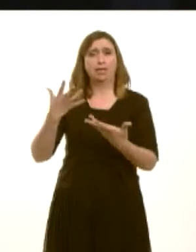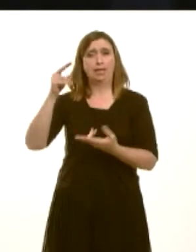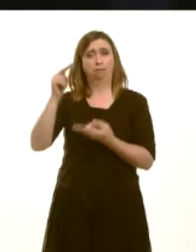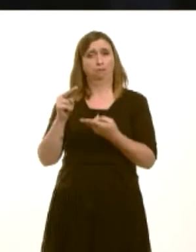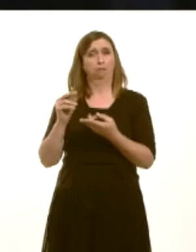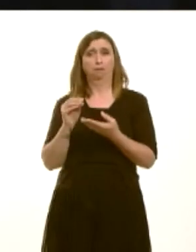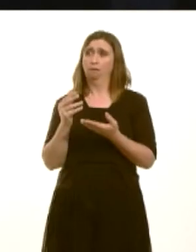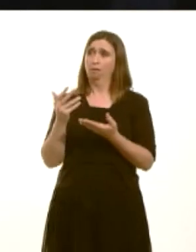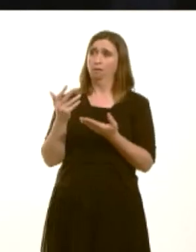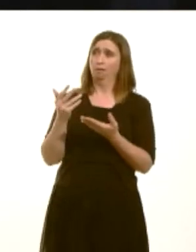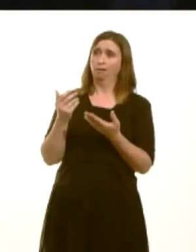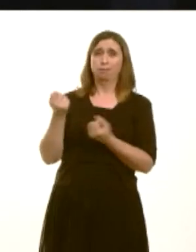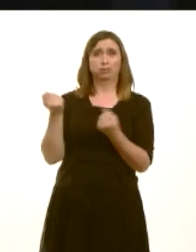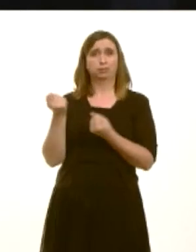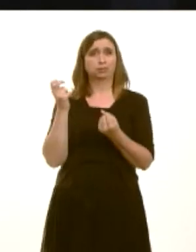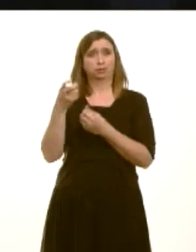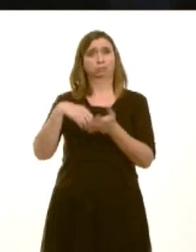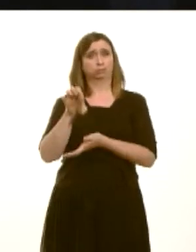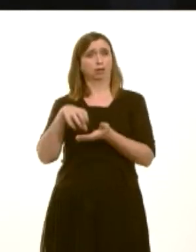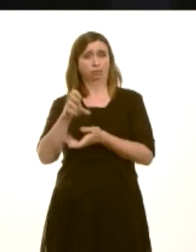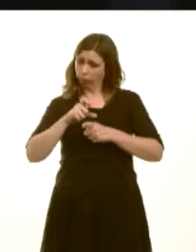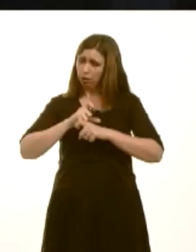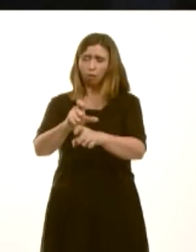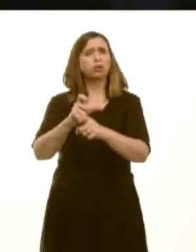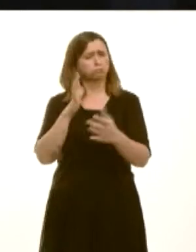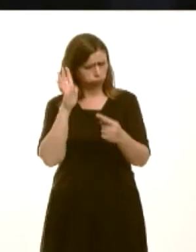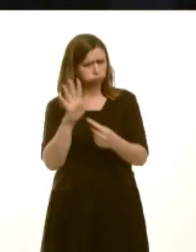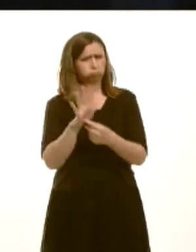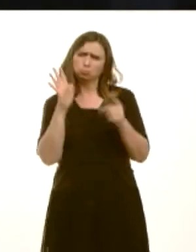concessionary fares scheme that enables bus companies to actually run the buses, which